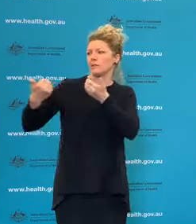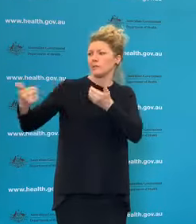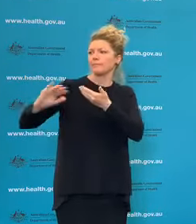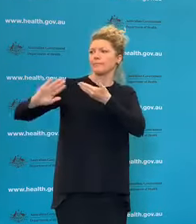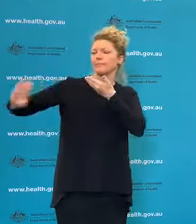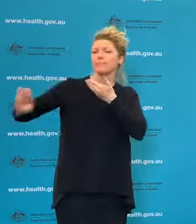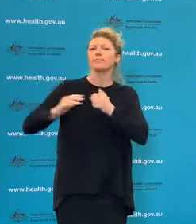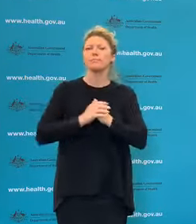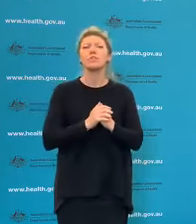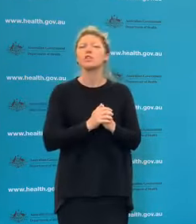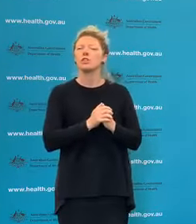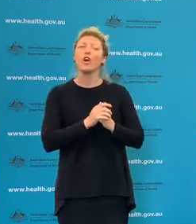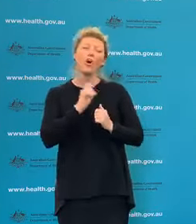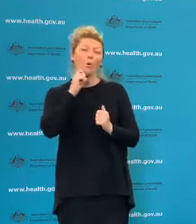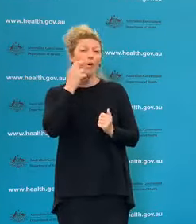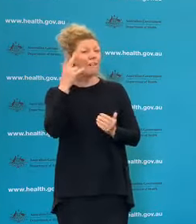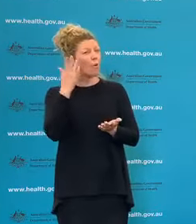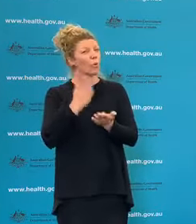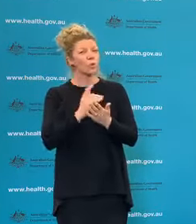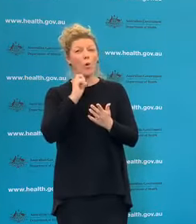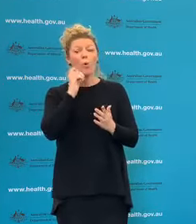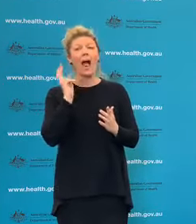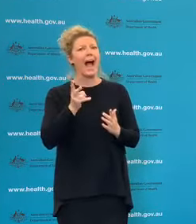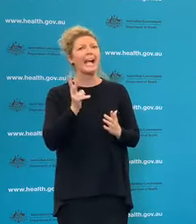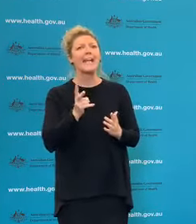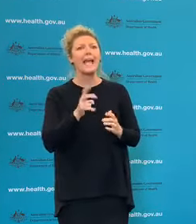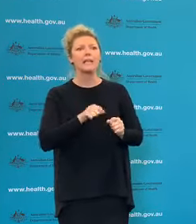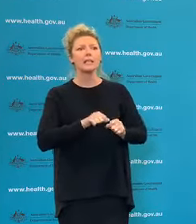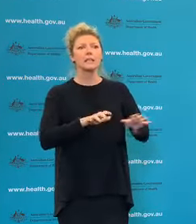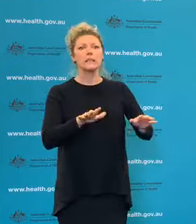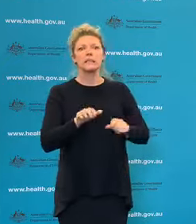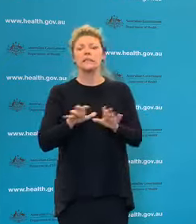may see some increase in cases, but we want to keep that well under control. So